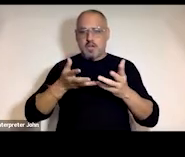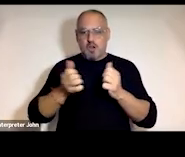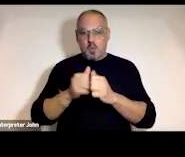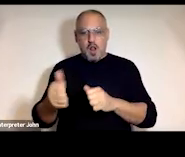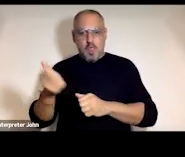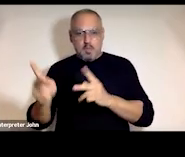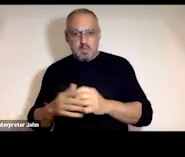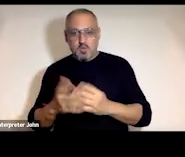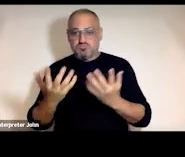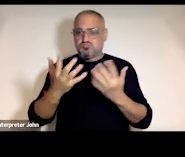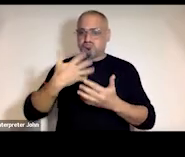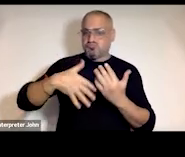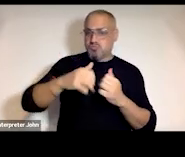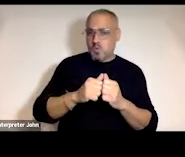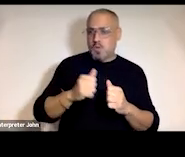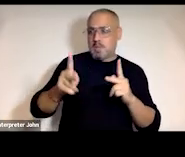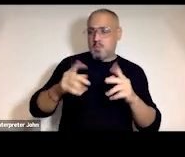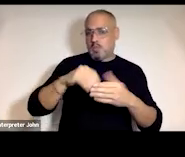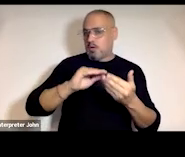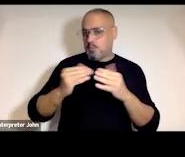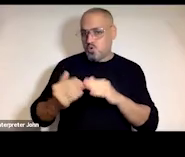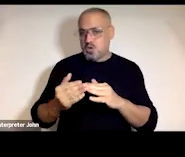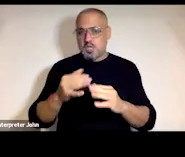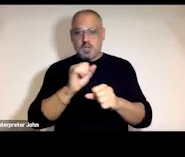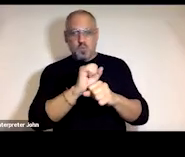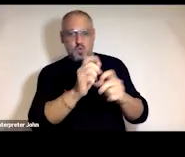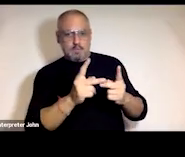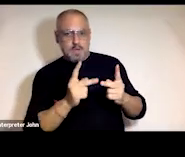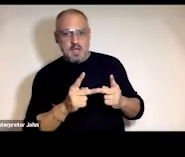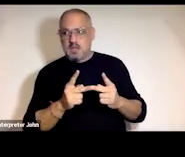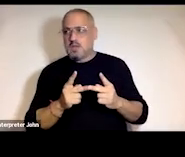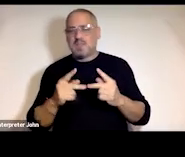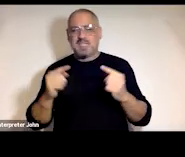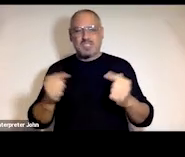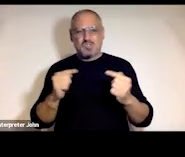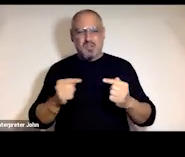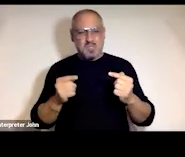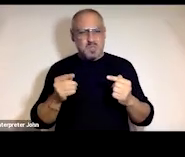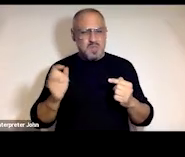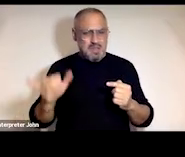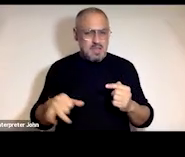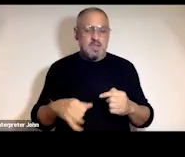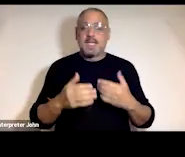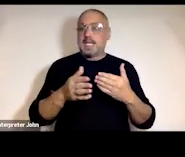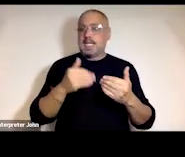Do they get along with others in the community or at work? Do they struggle with those efforts? Are they easily angered?